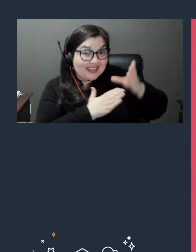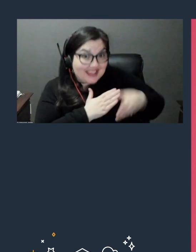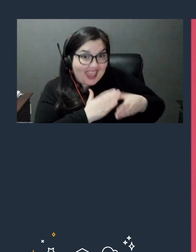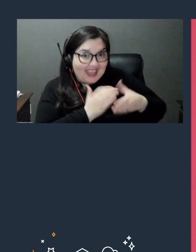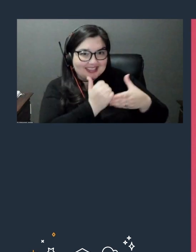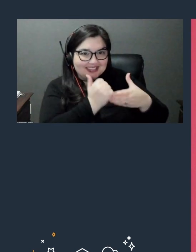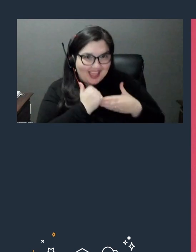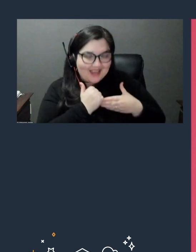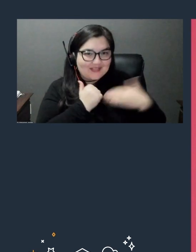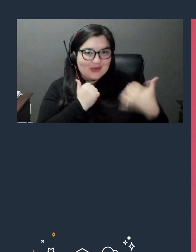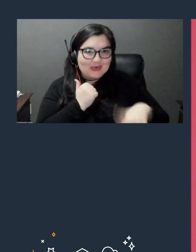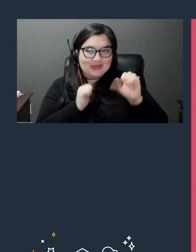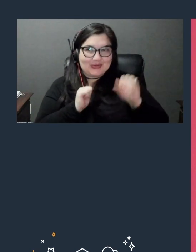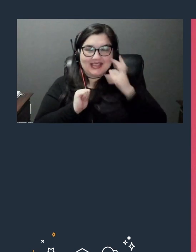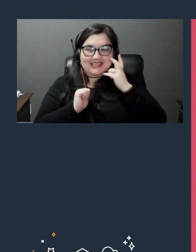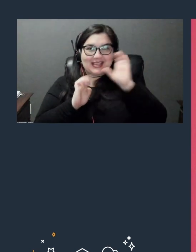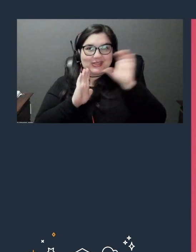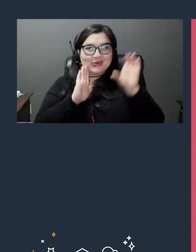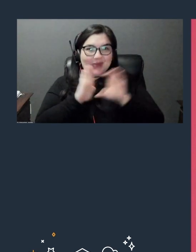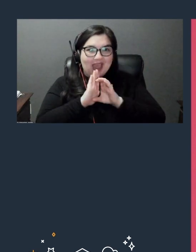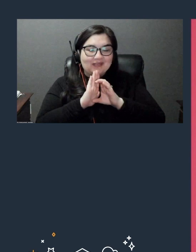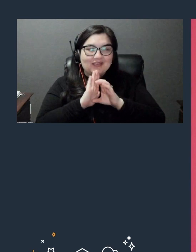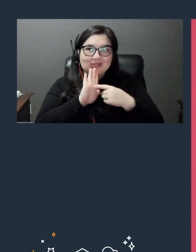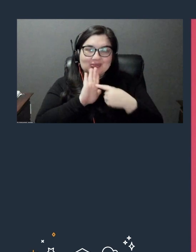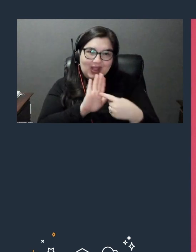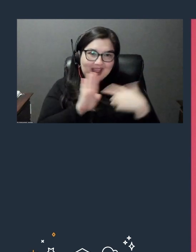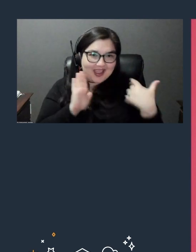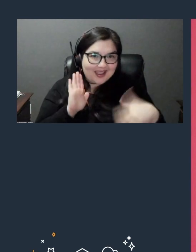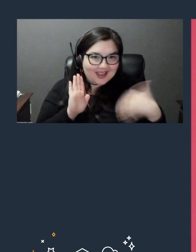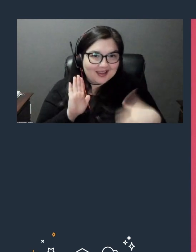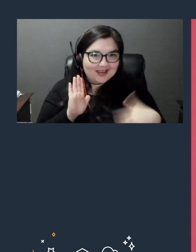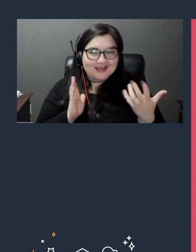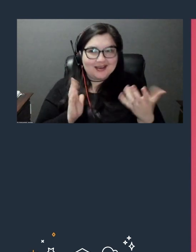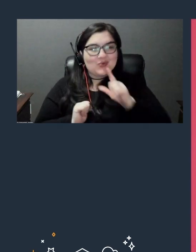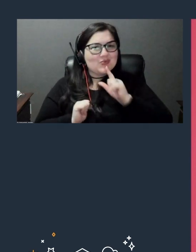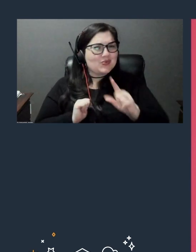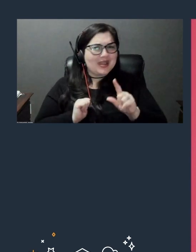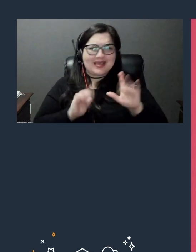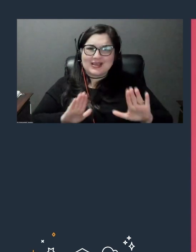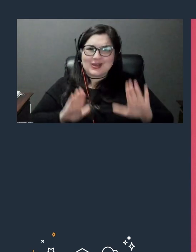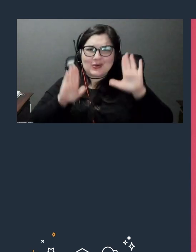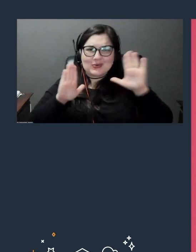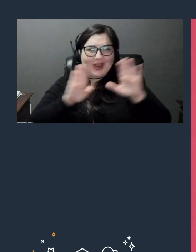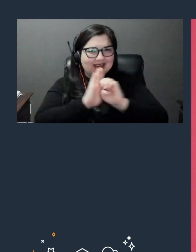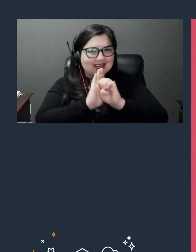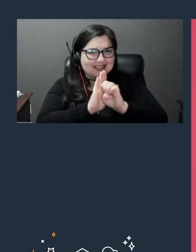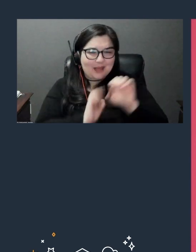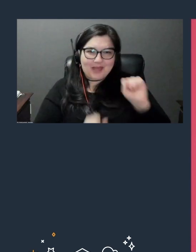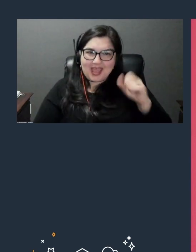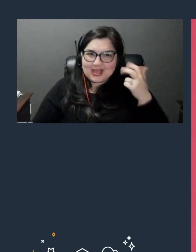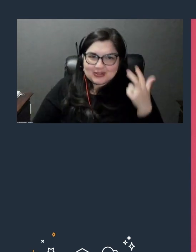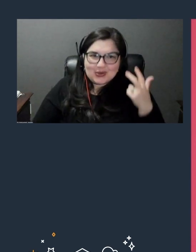this presentation kind of illustrated for us. So this is really a great example of, you know, S3 serves so many different use cases out there,